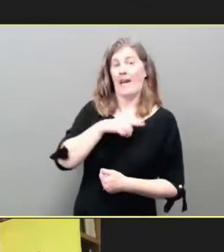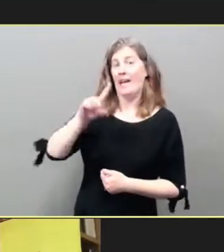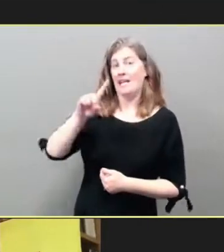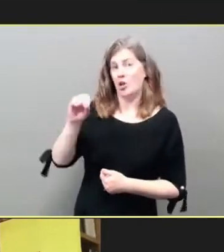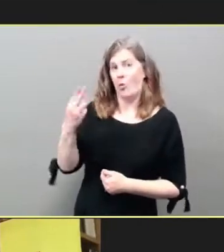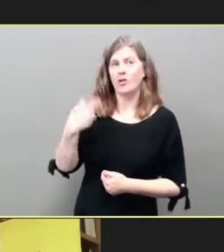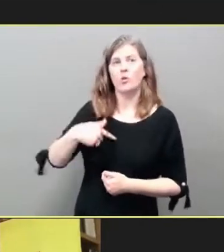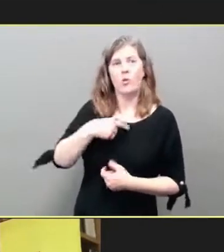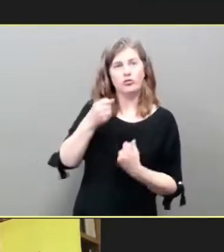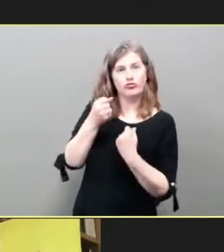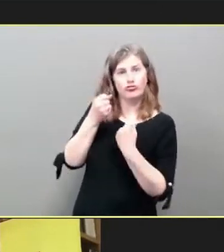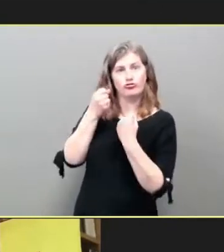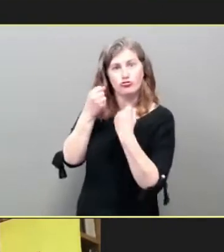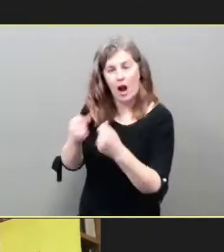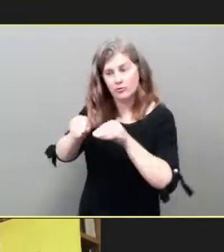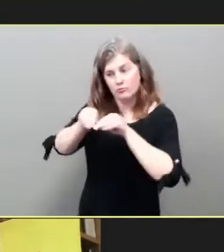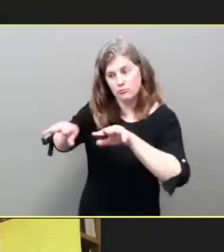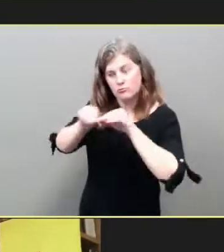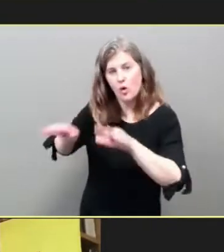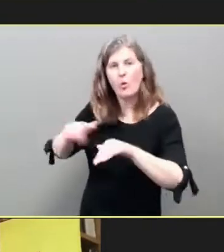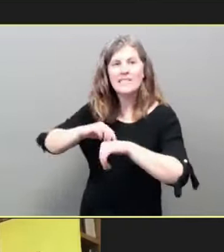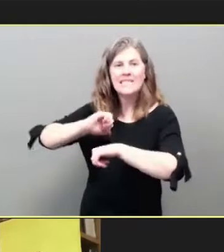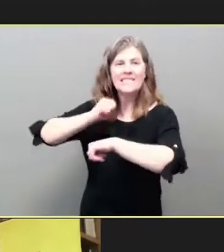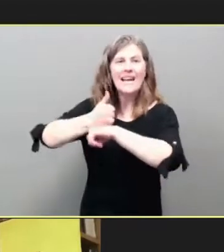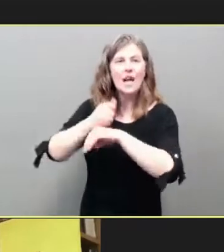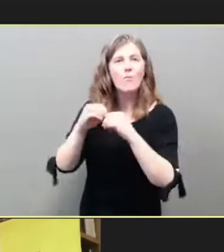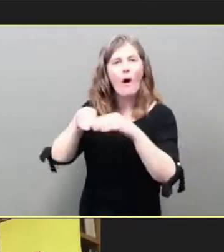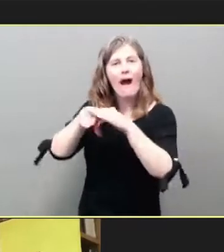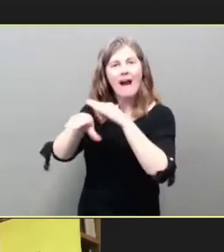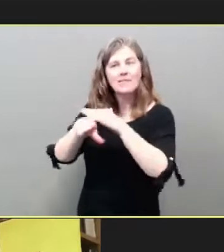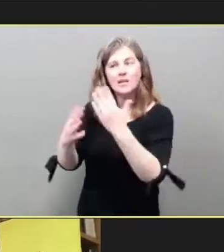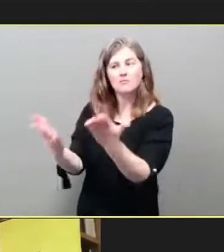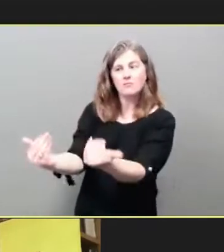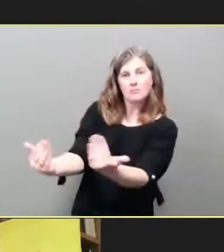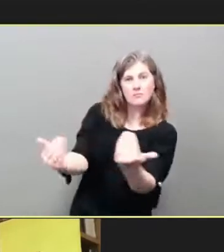down there and we're setting up, you know, more access to vaccine. So it's